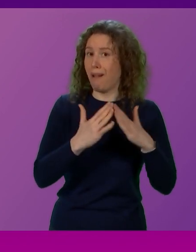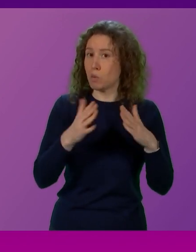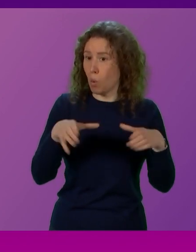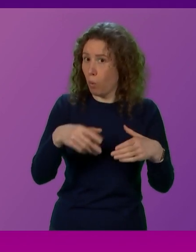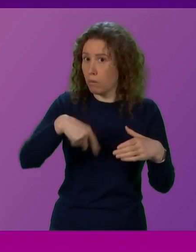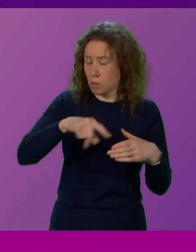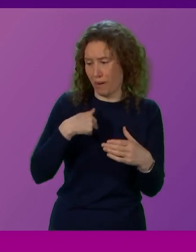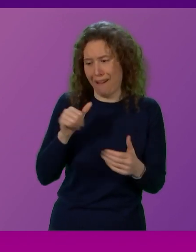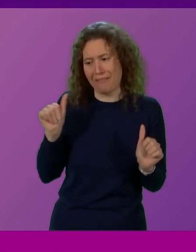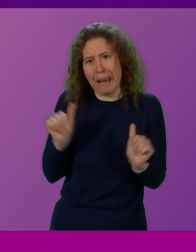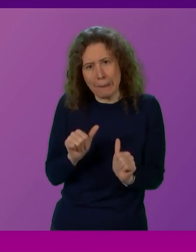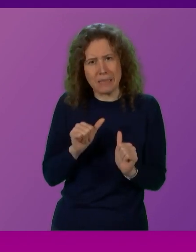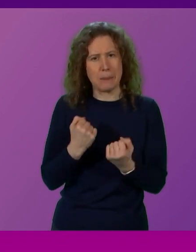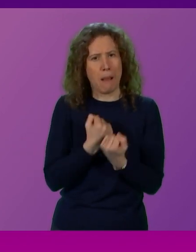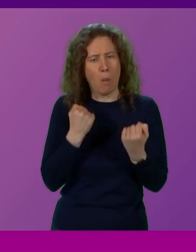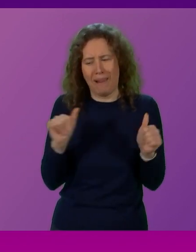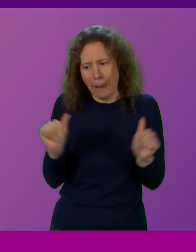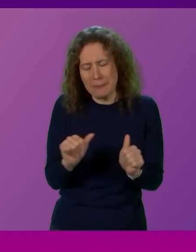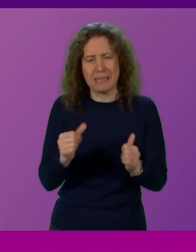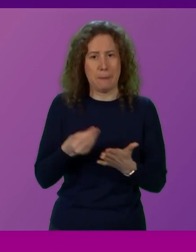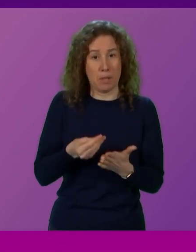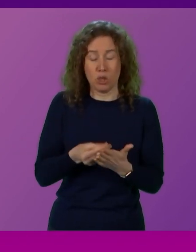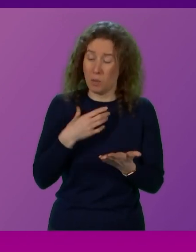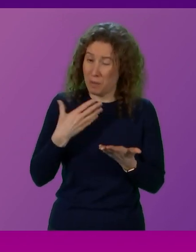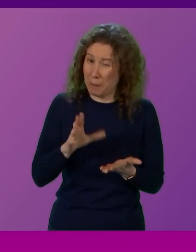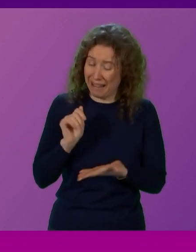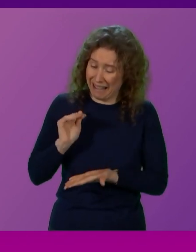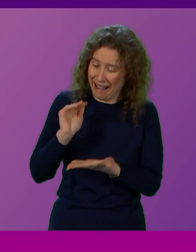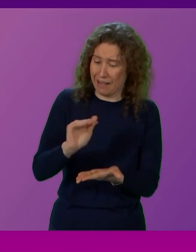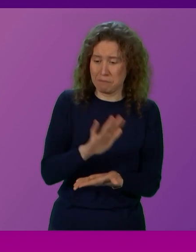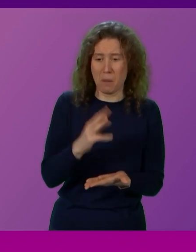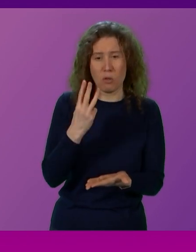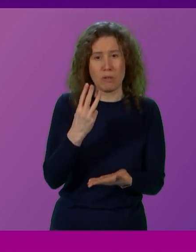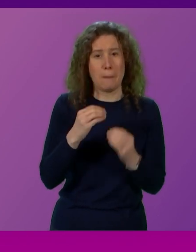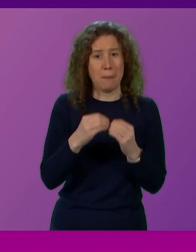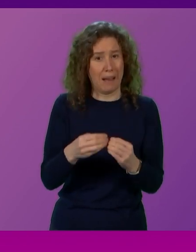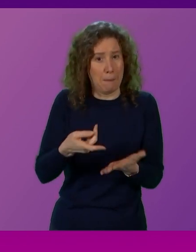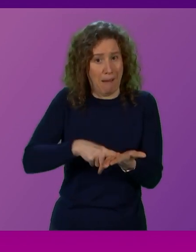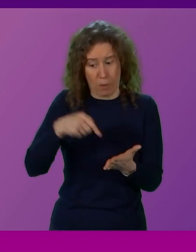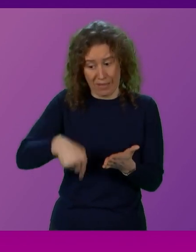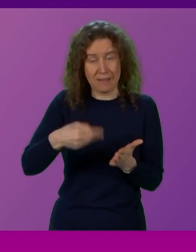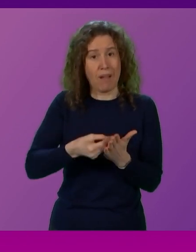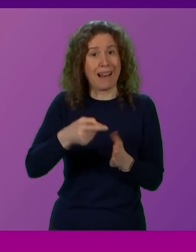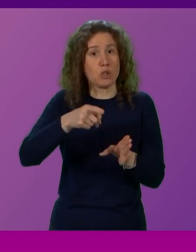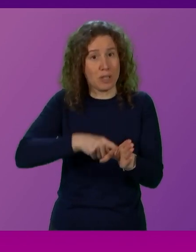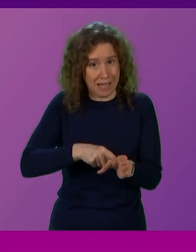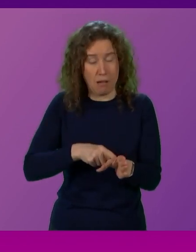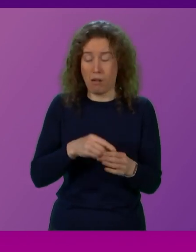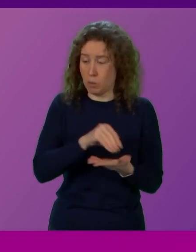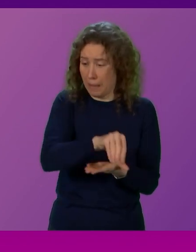limited budgets and powers that we have. We have allocated almost £3 billion in this financial year to initiatives to help people